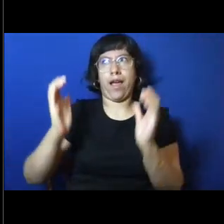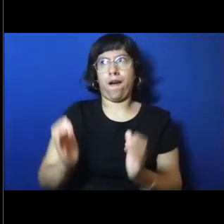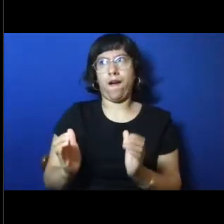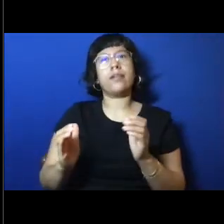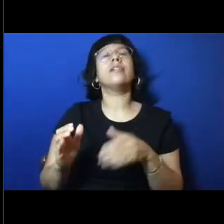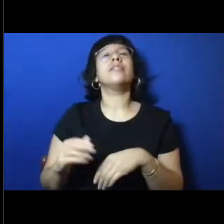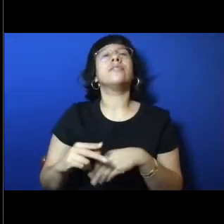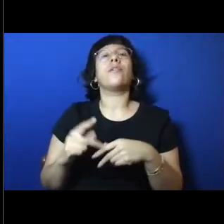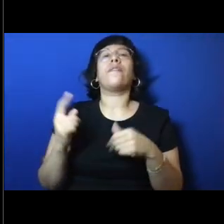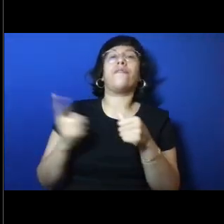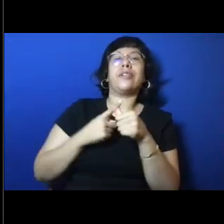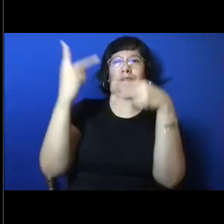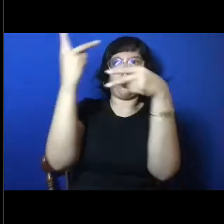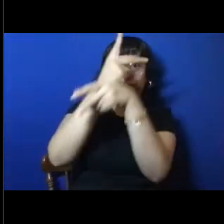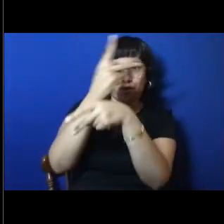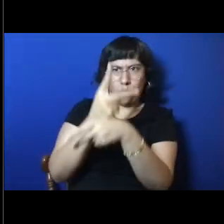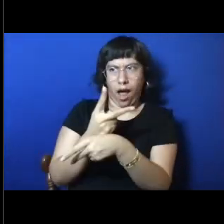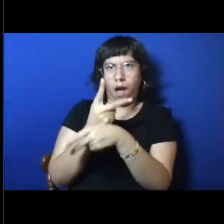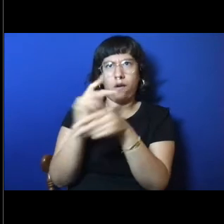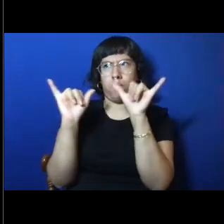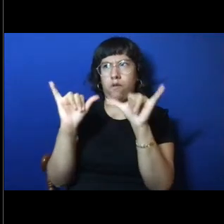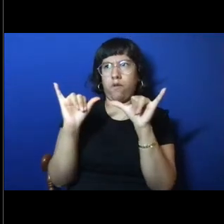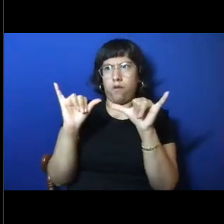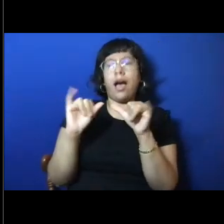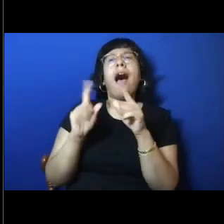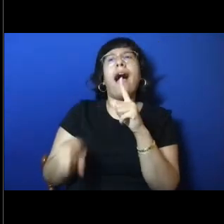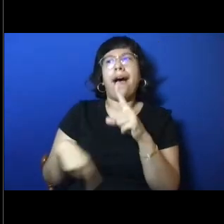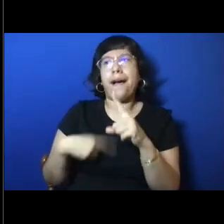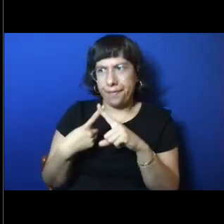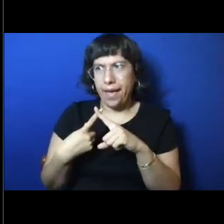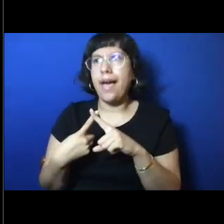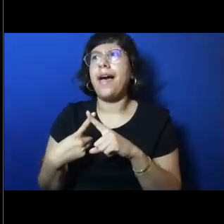When I say, navigate it, we make sure that we're looking at the, we know exactly where it's looked at